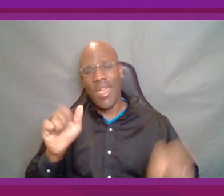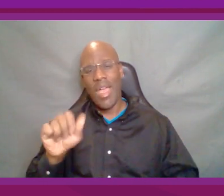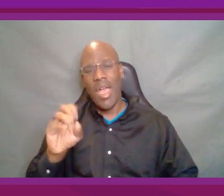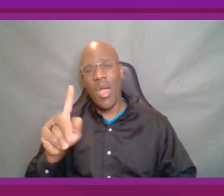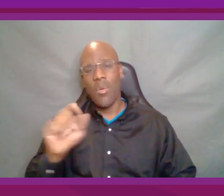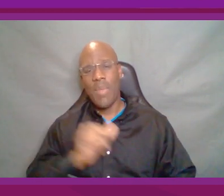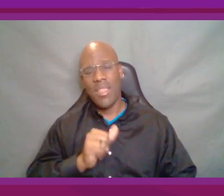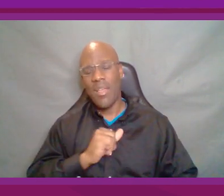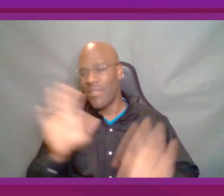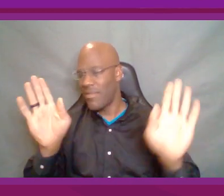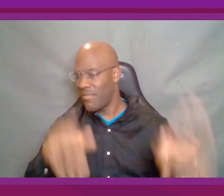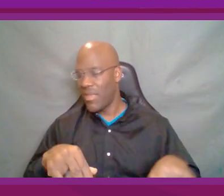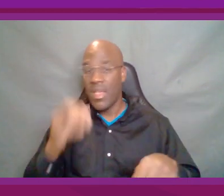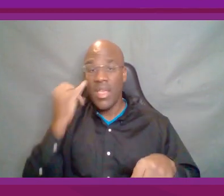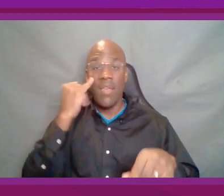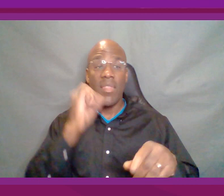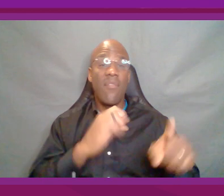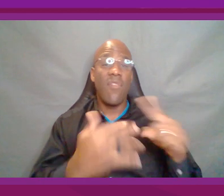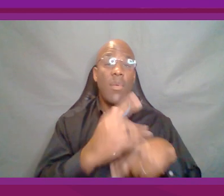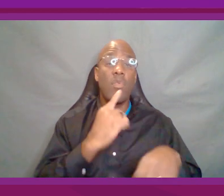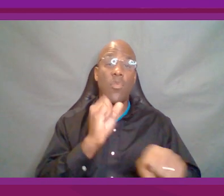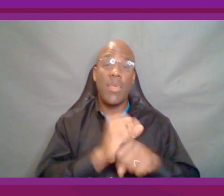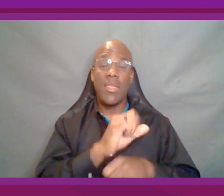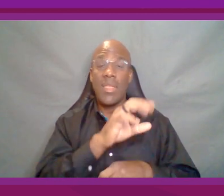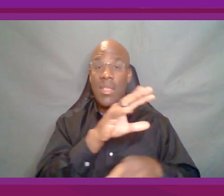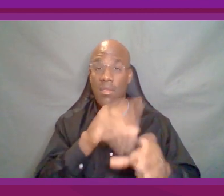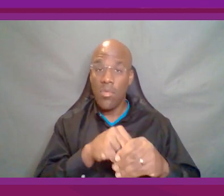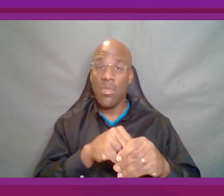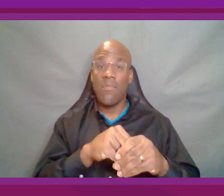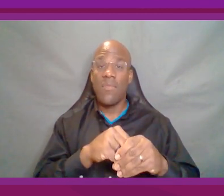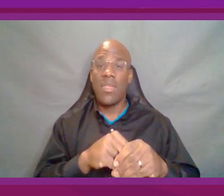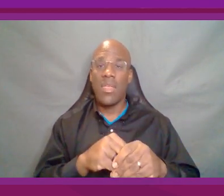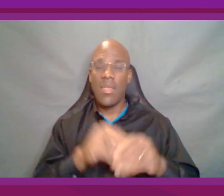So if you have a truly inclusive environment to start with it isn't about the person and it then